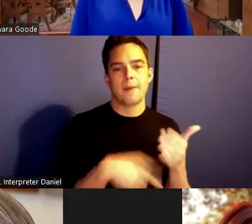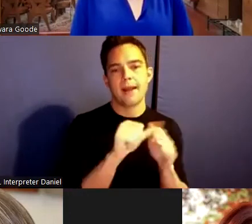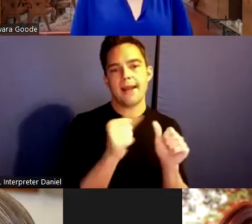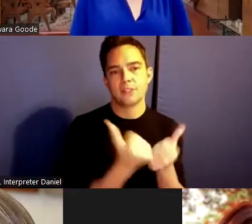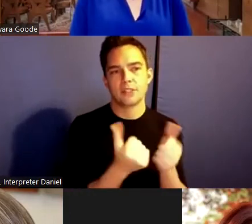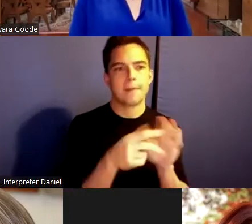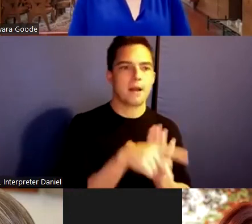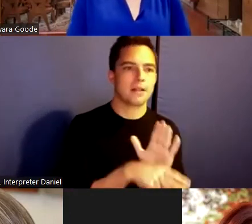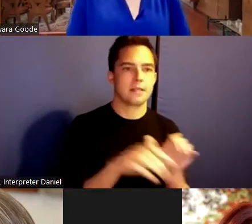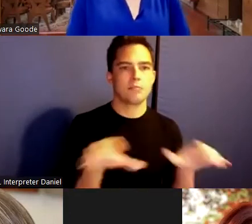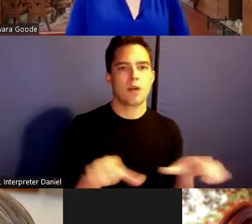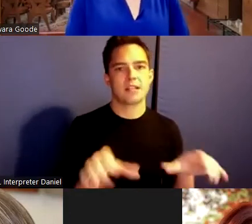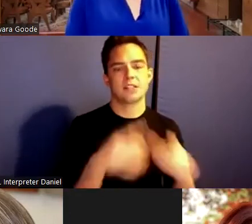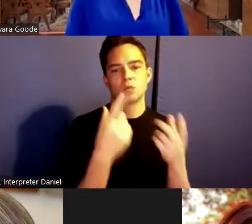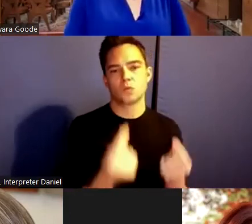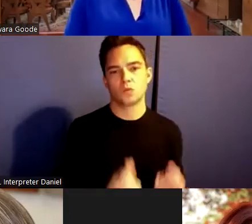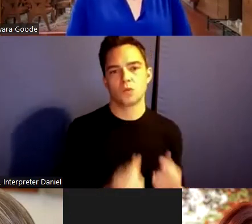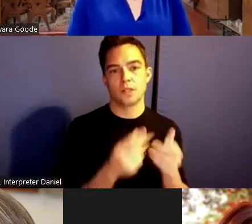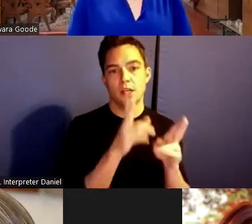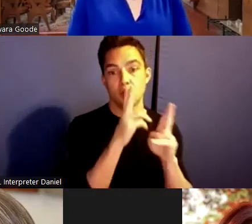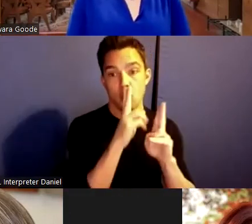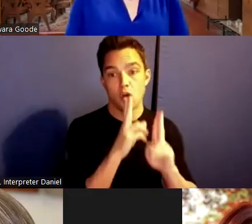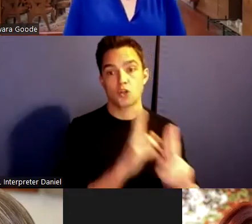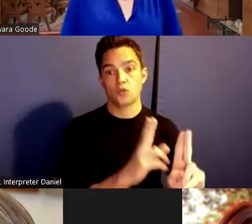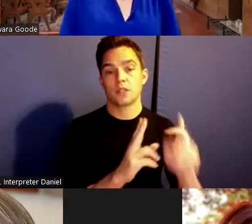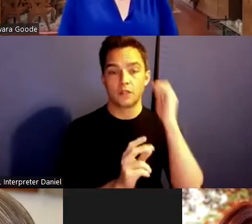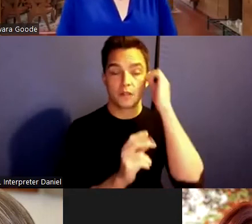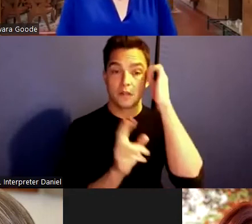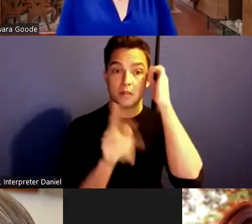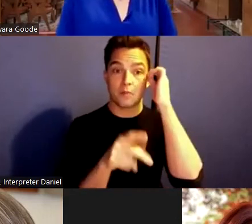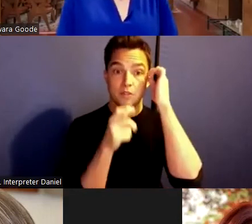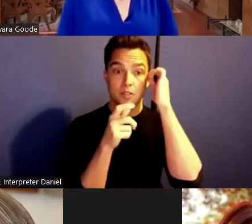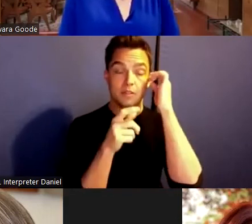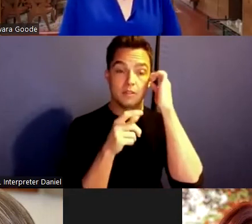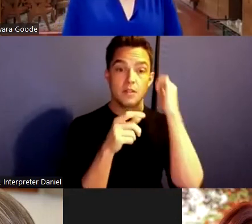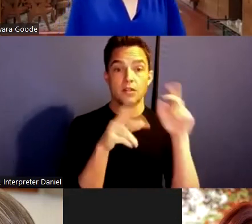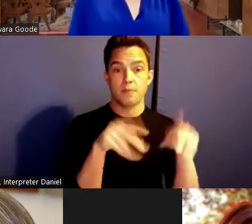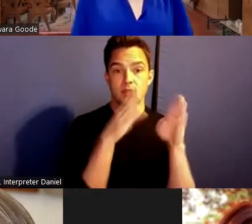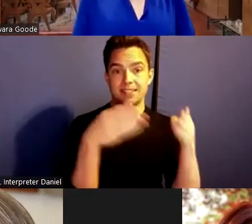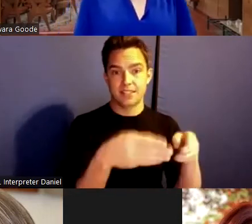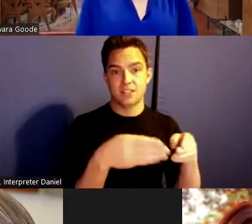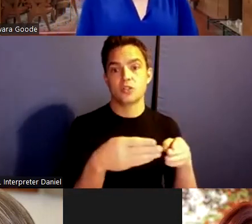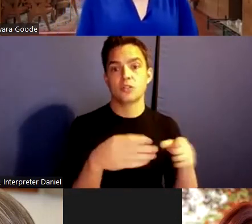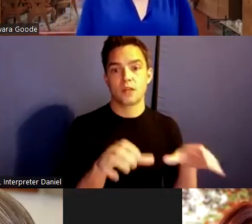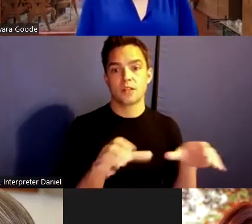practices and and honoring The Person Centered differences among staff, as well as the